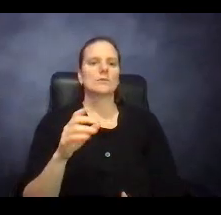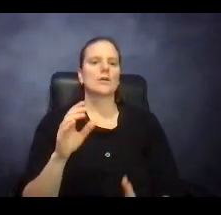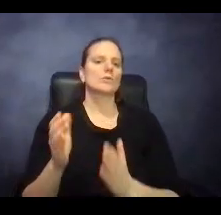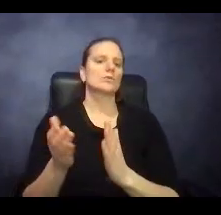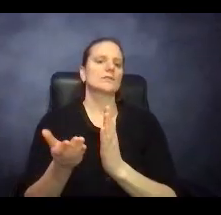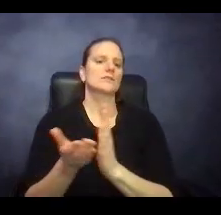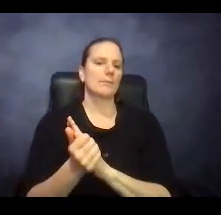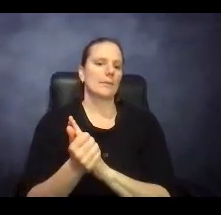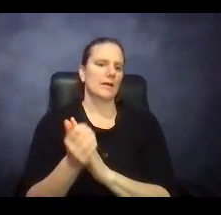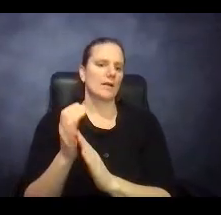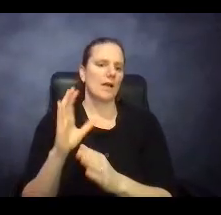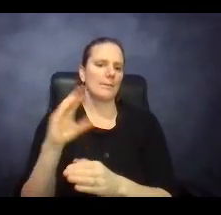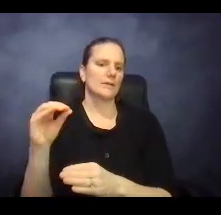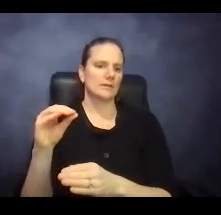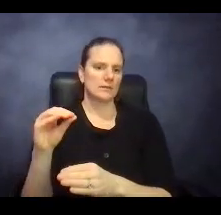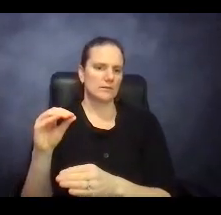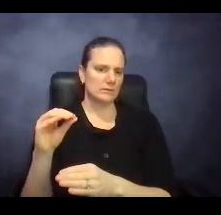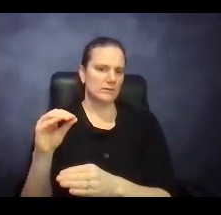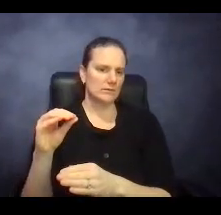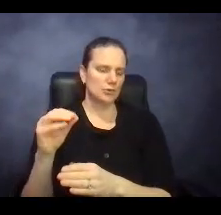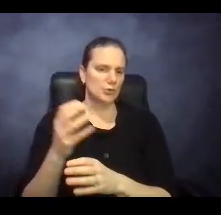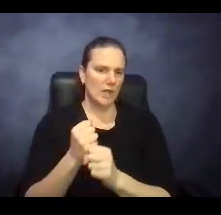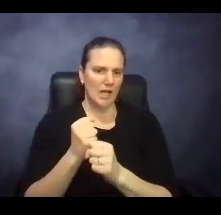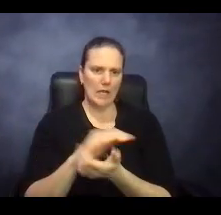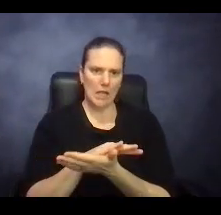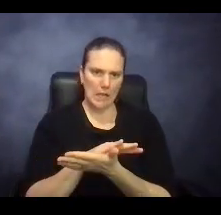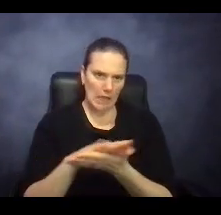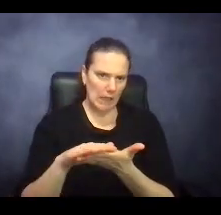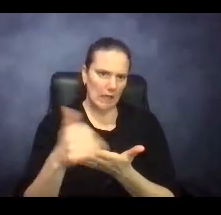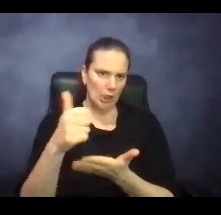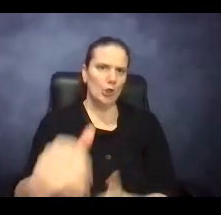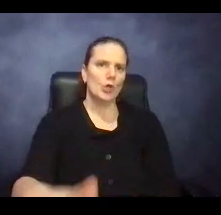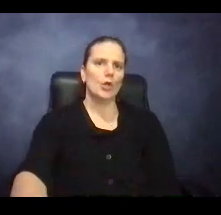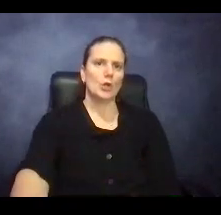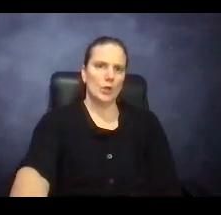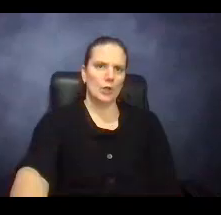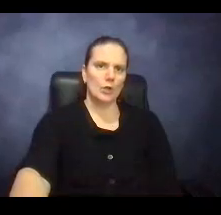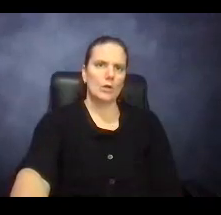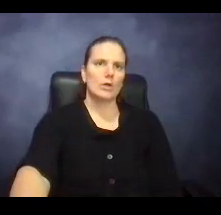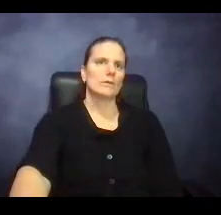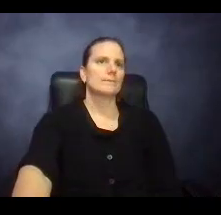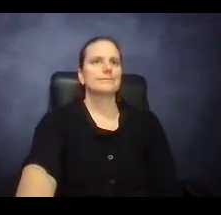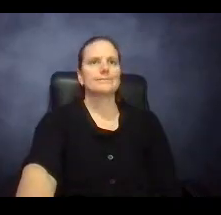a practitioner grade supplement company to get a cleaner protein smoothie or protein powder.